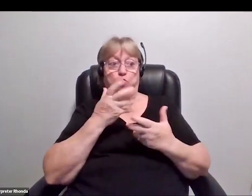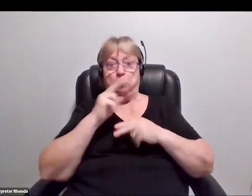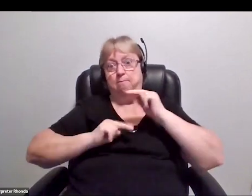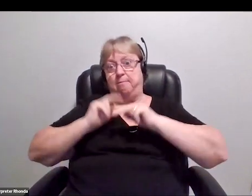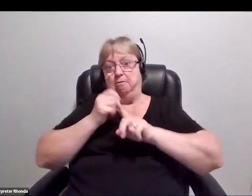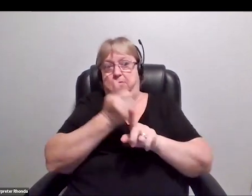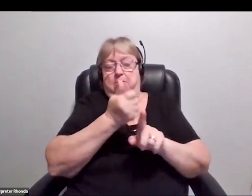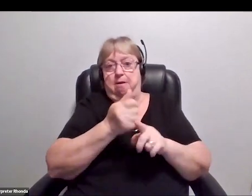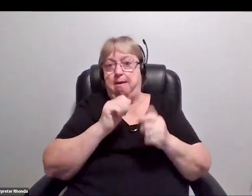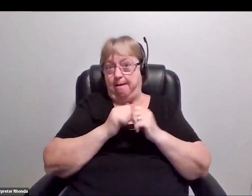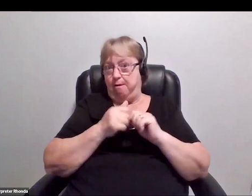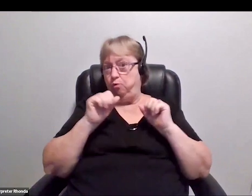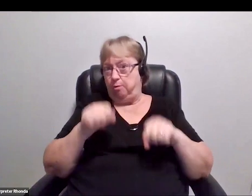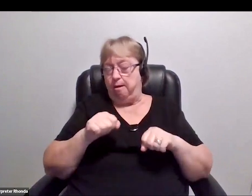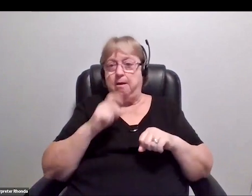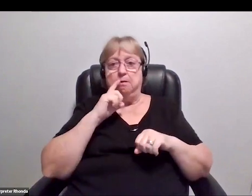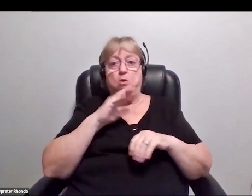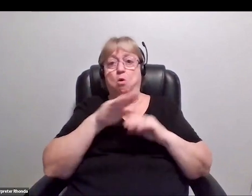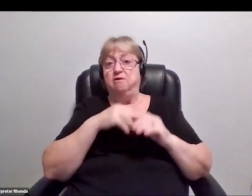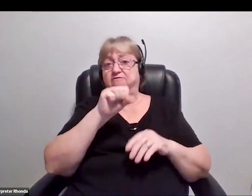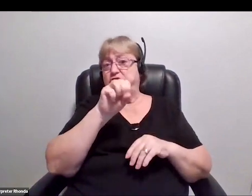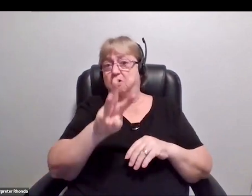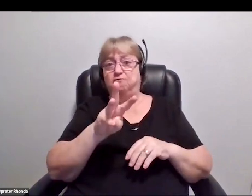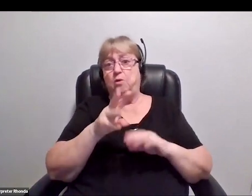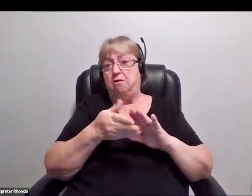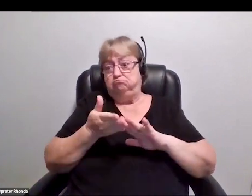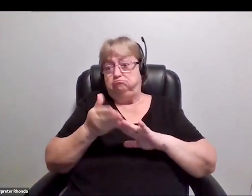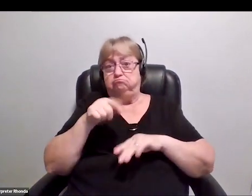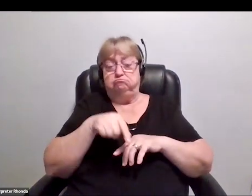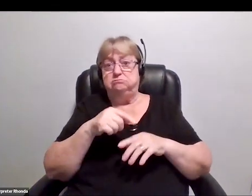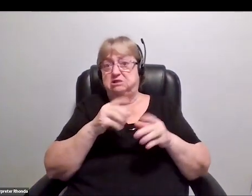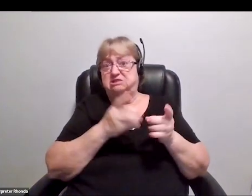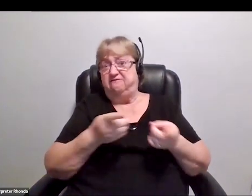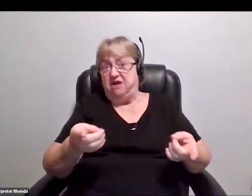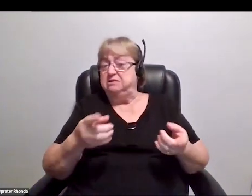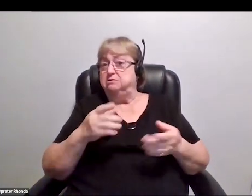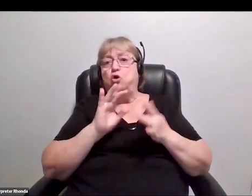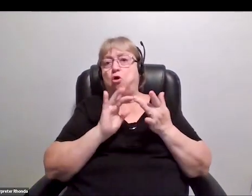All the software to run it is available online. We've developed software to interact with the data.